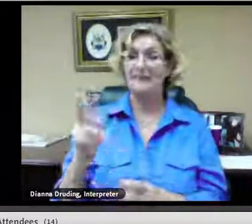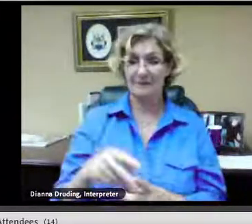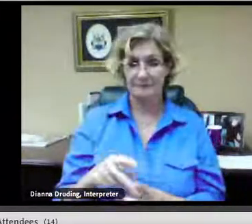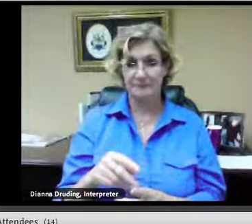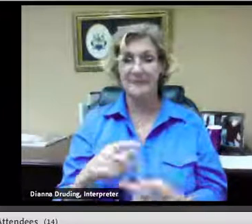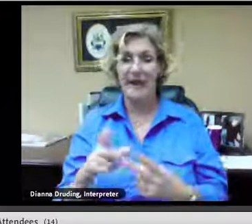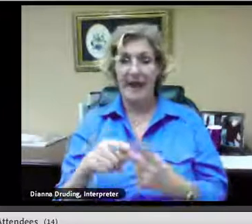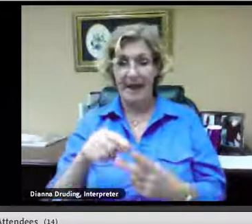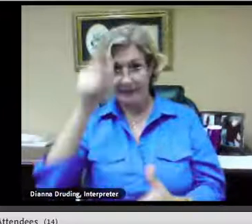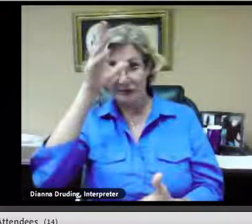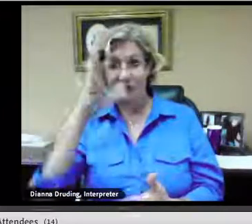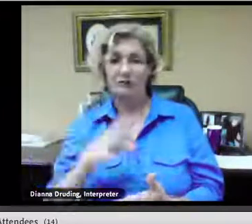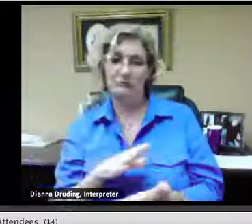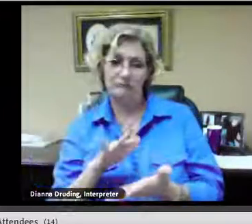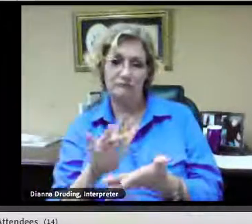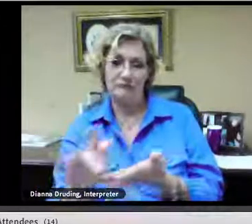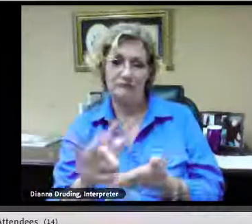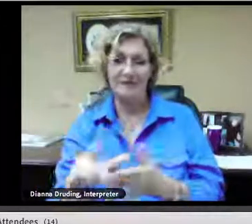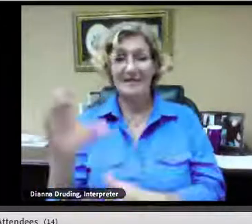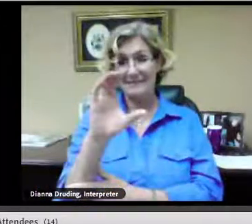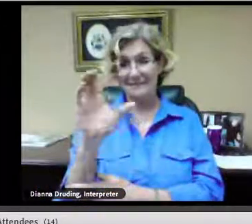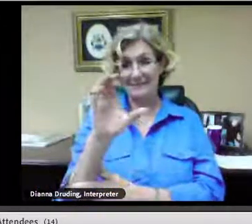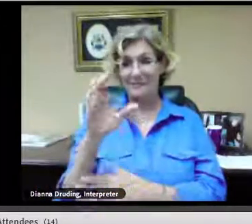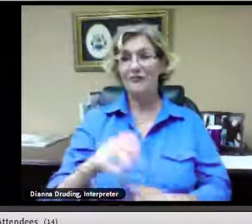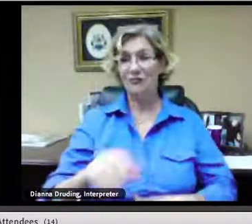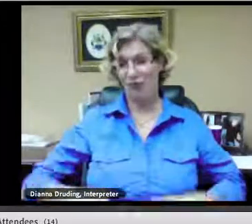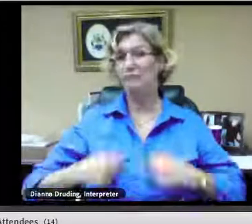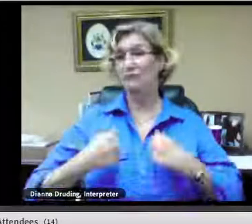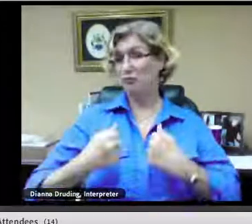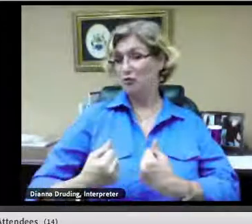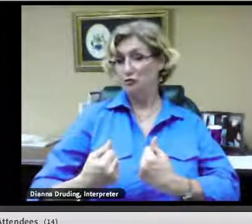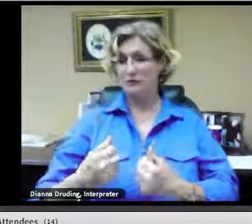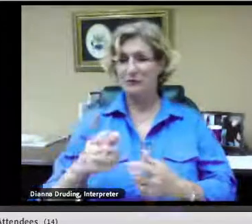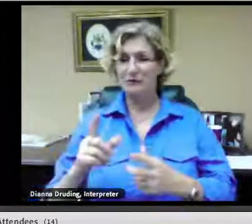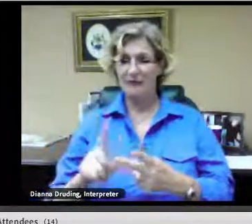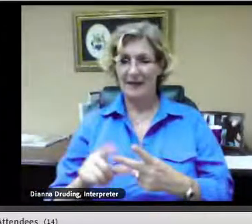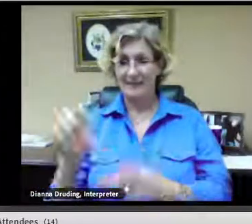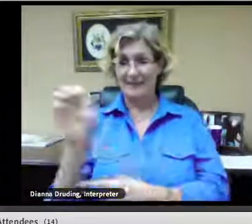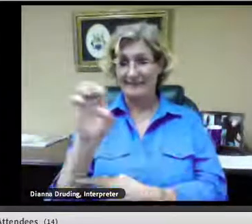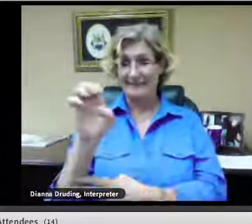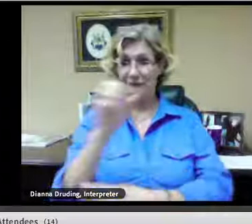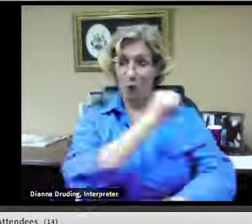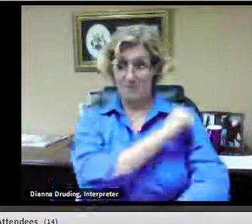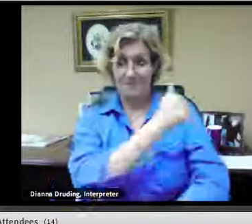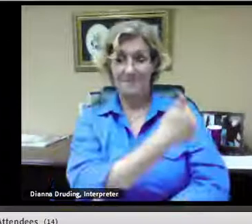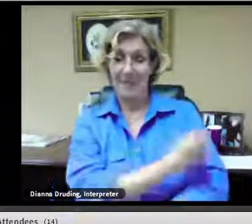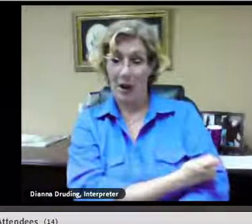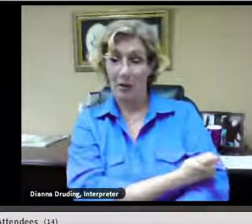C is for courage. E is for empowerment. There's a lot of power issues connected with accessibility